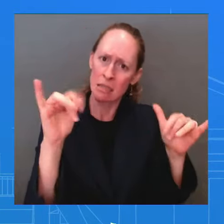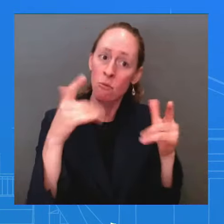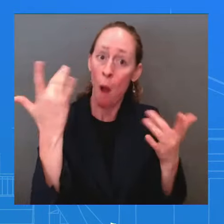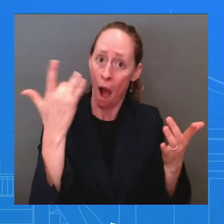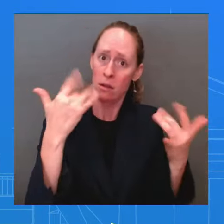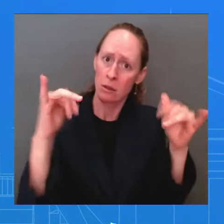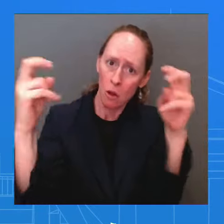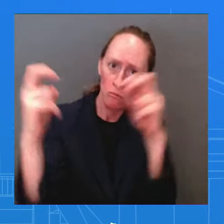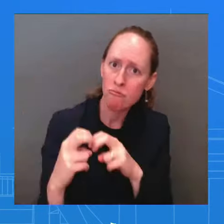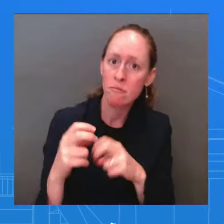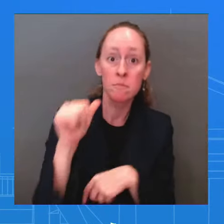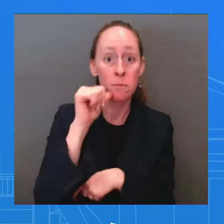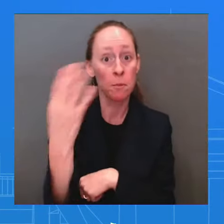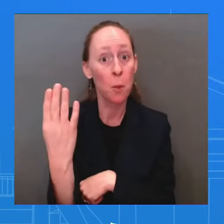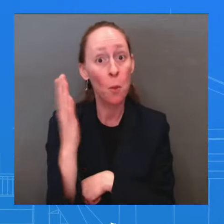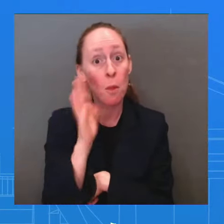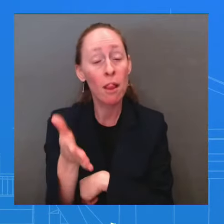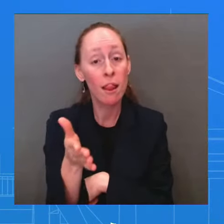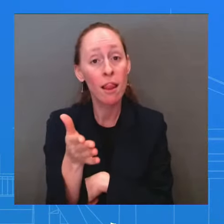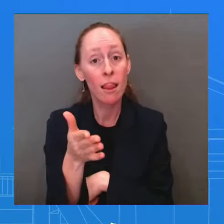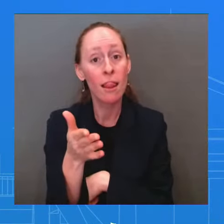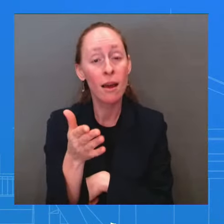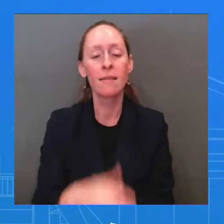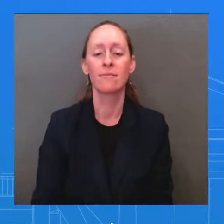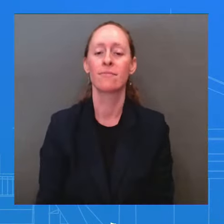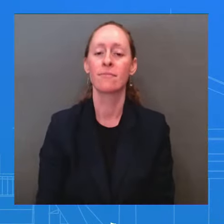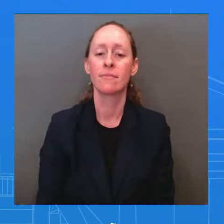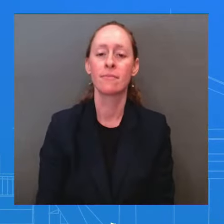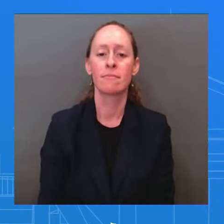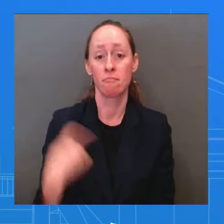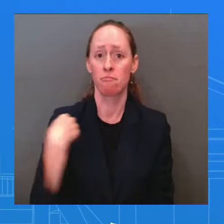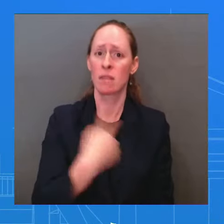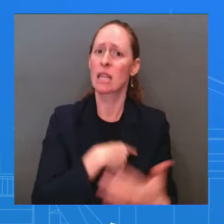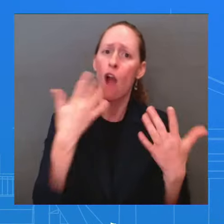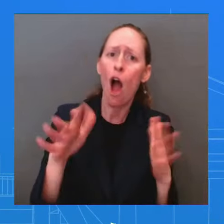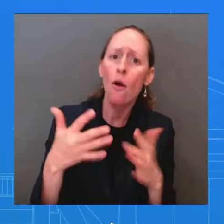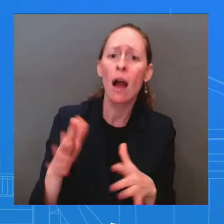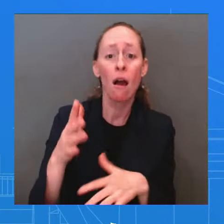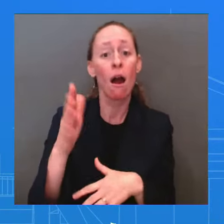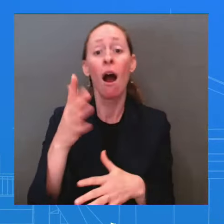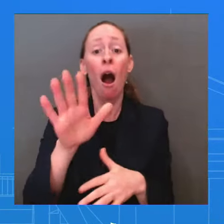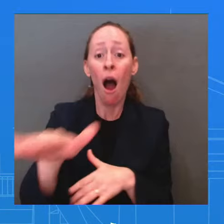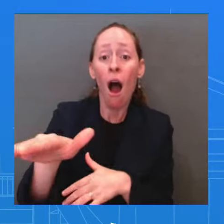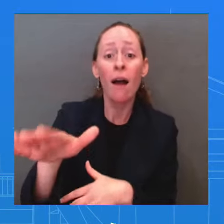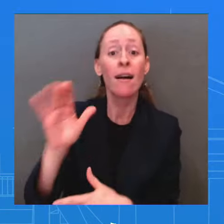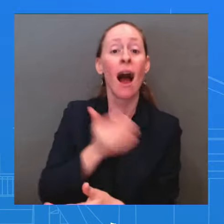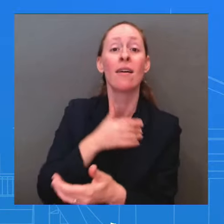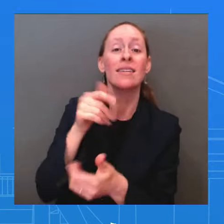We -- we are offering, you know, Senior Advisor Gene Sperling and Acting Labor Secretary Julie